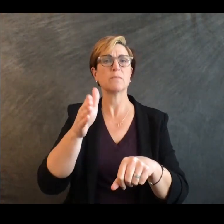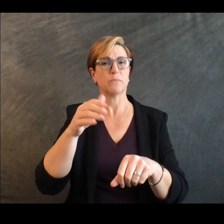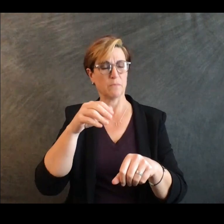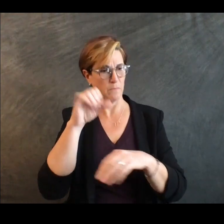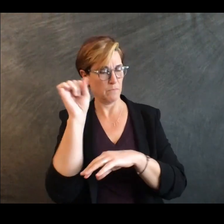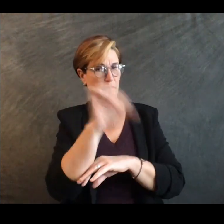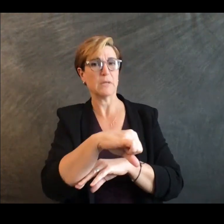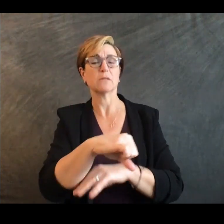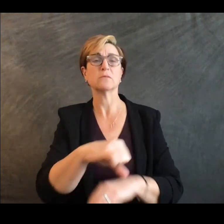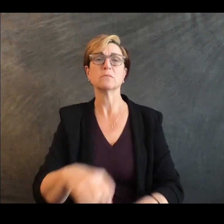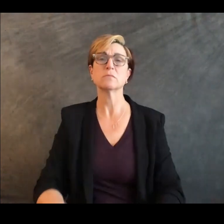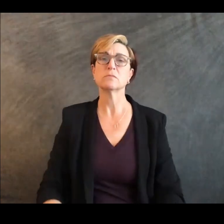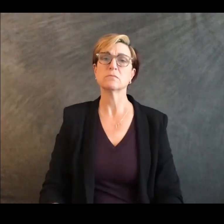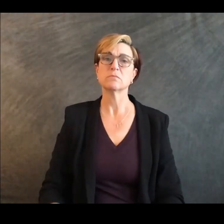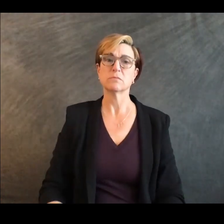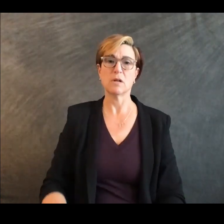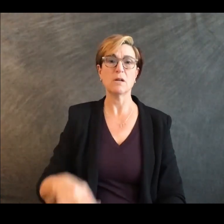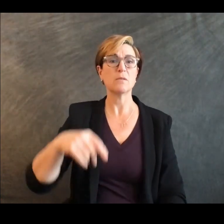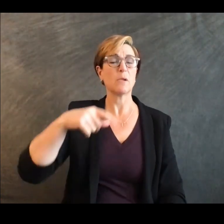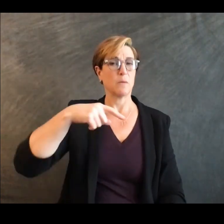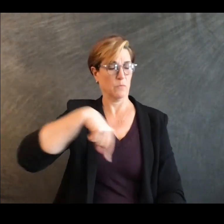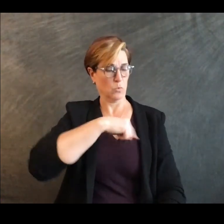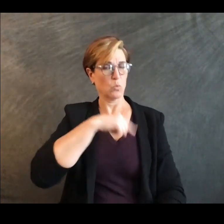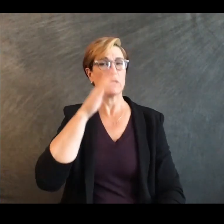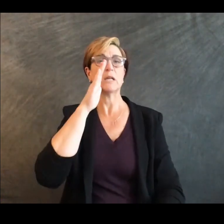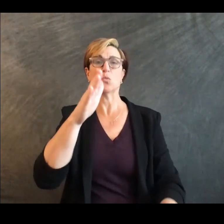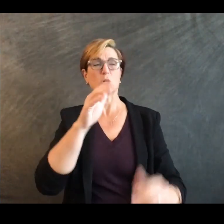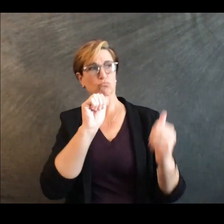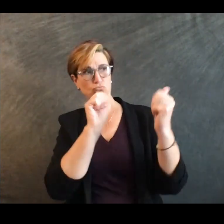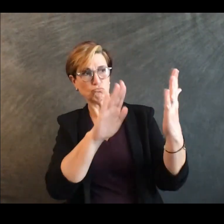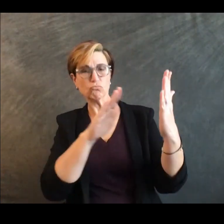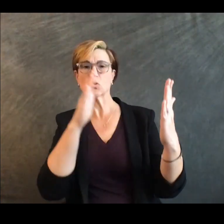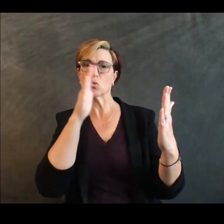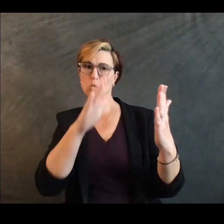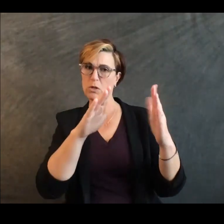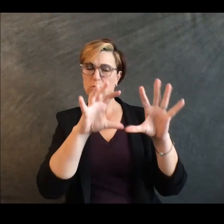known and for which our country is known and we appreciate everything that